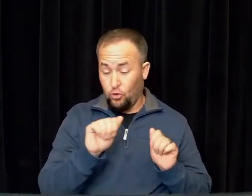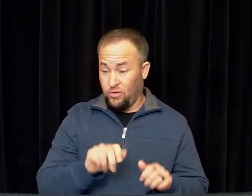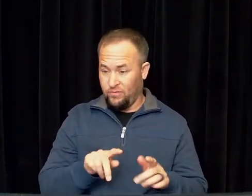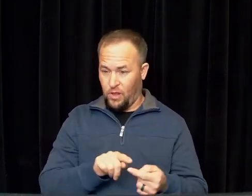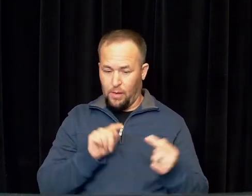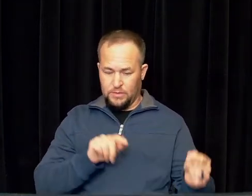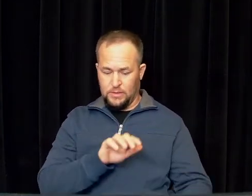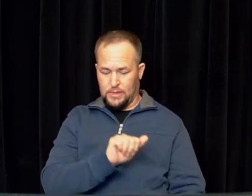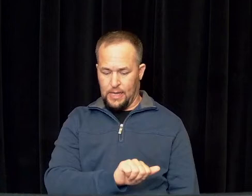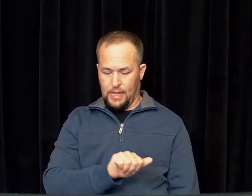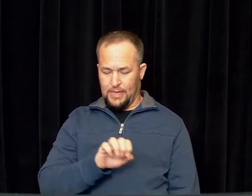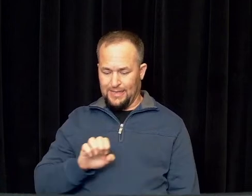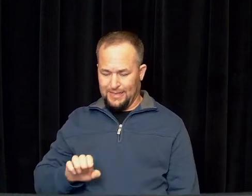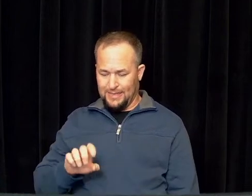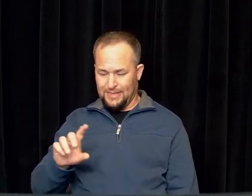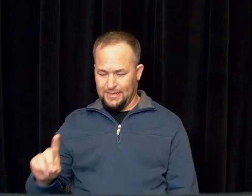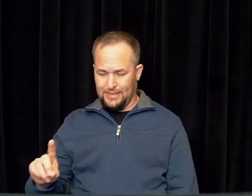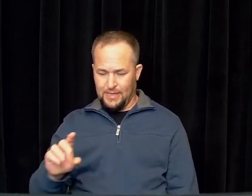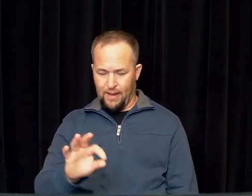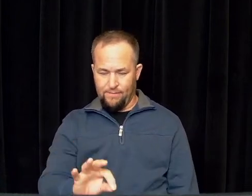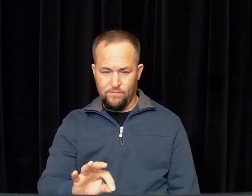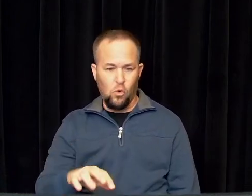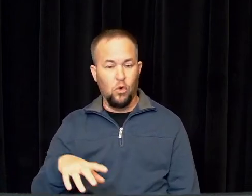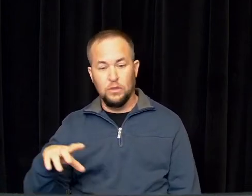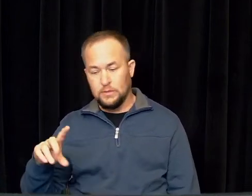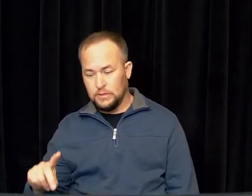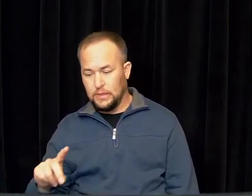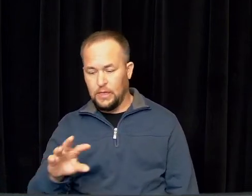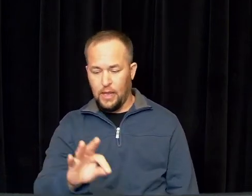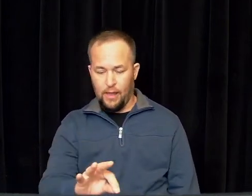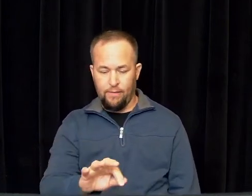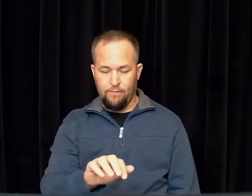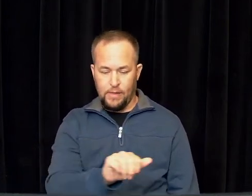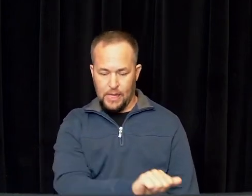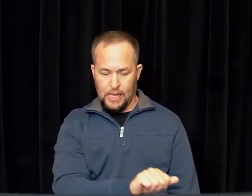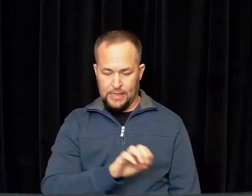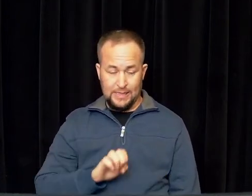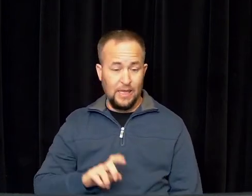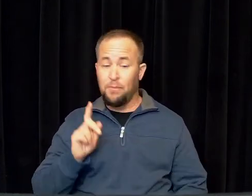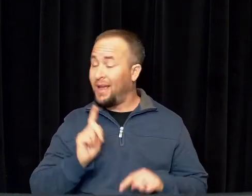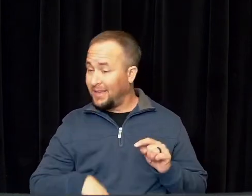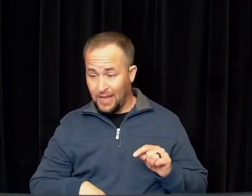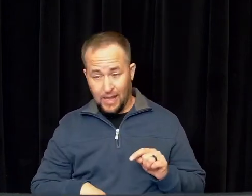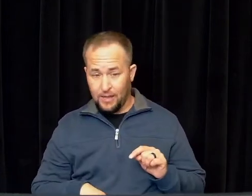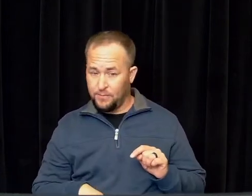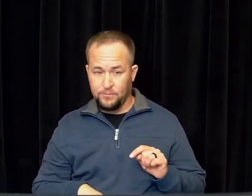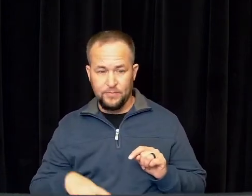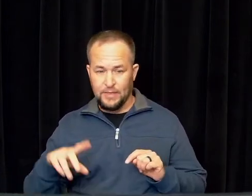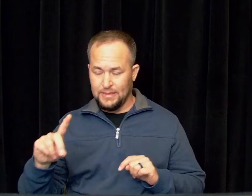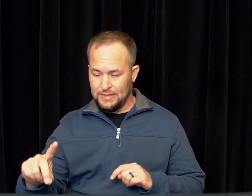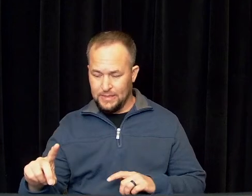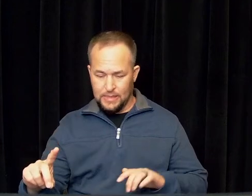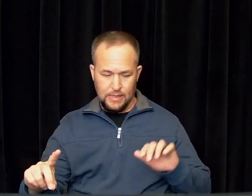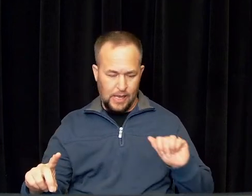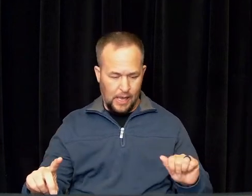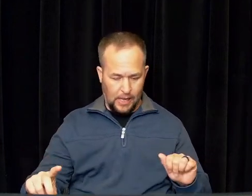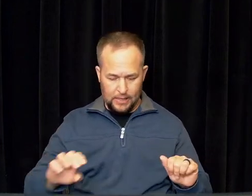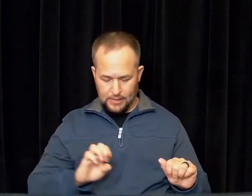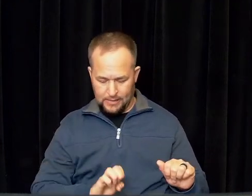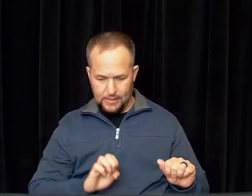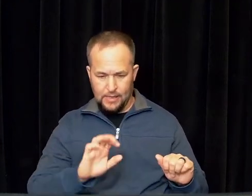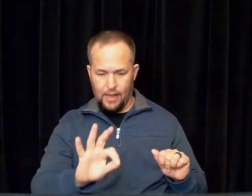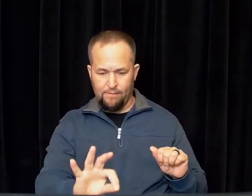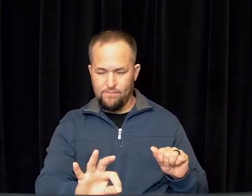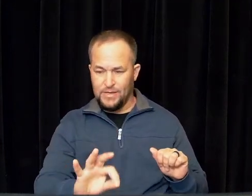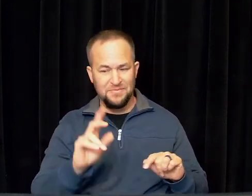I could have started with DFAE. I cannot write DAEF because the D is not actually connected